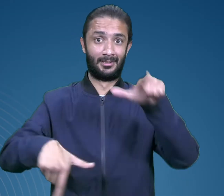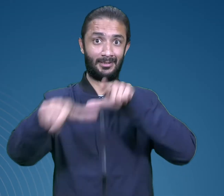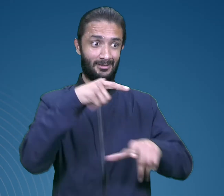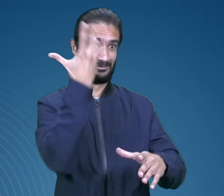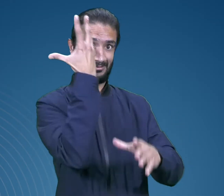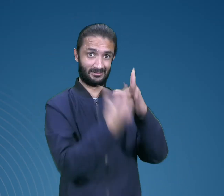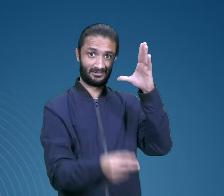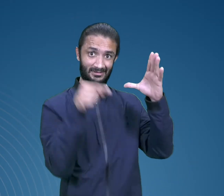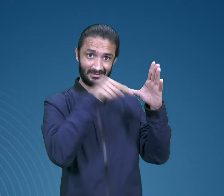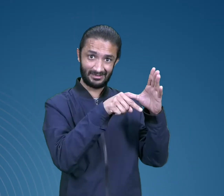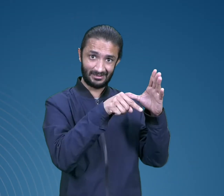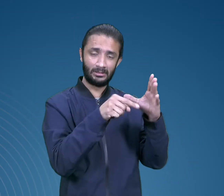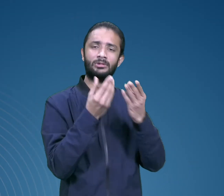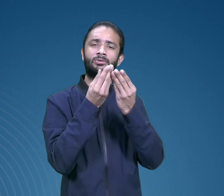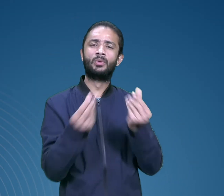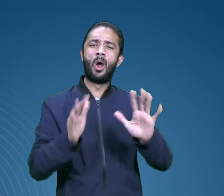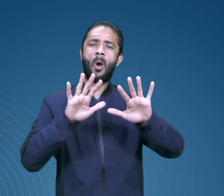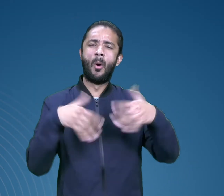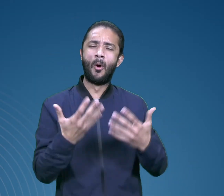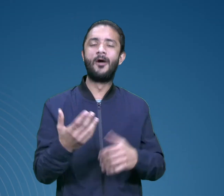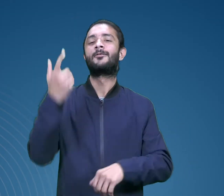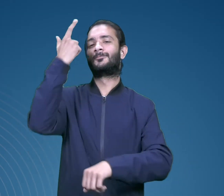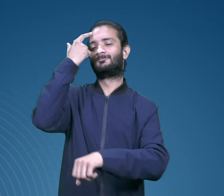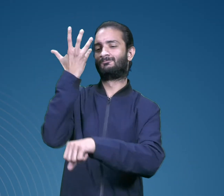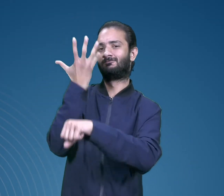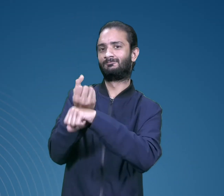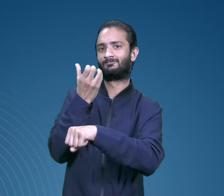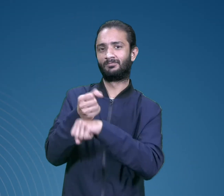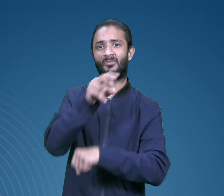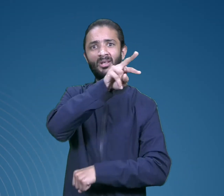Providing accessible language like sign language to deaf children during the critical period